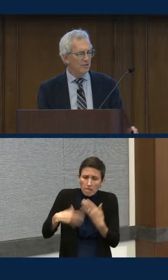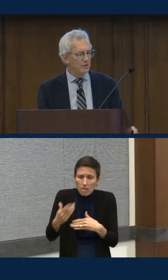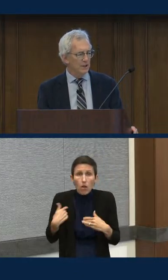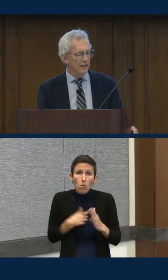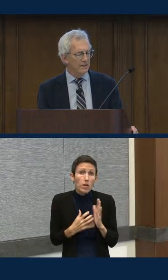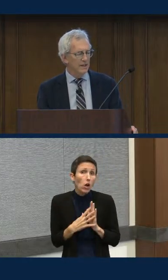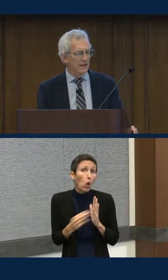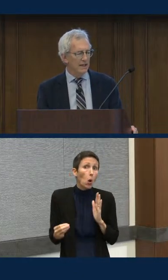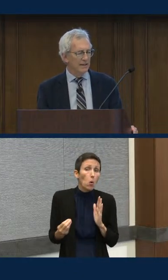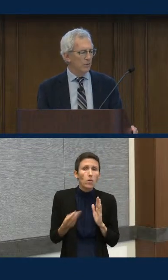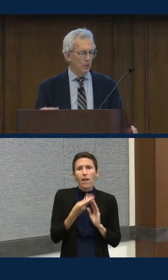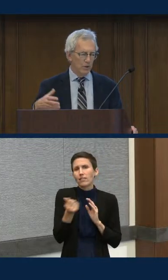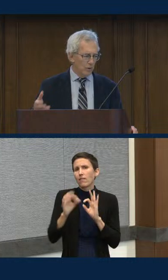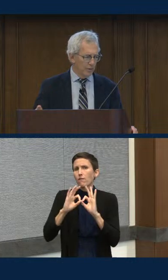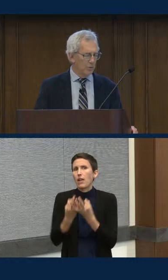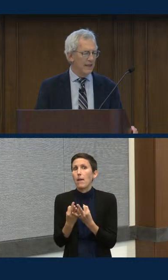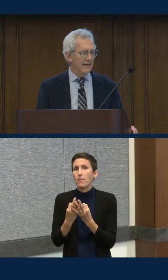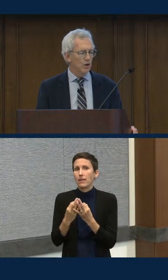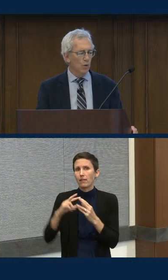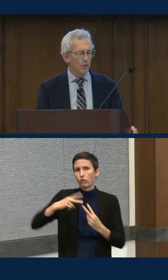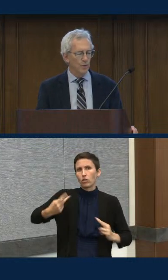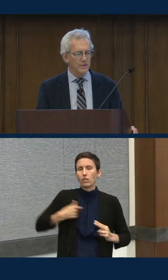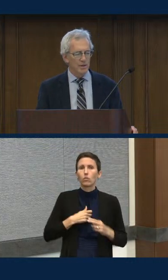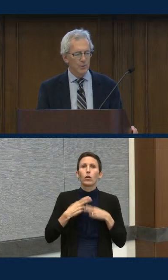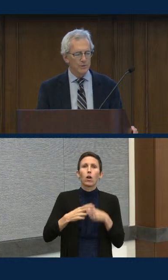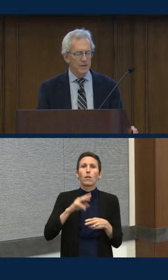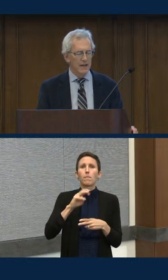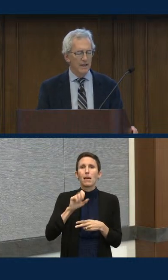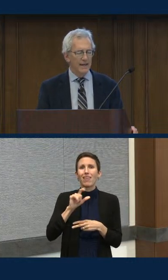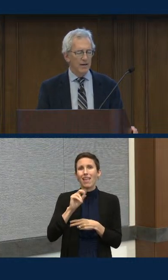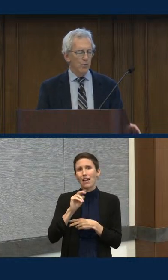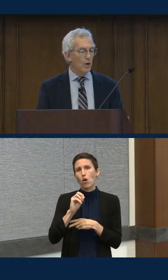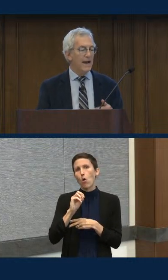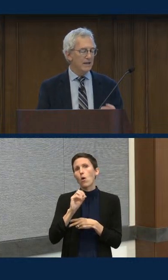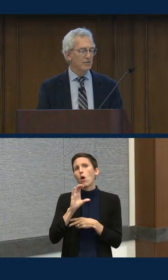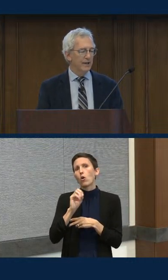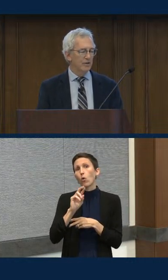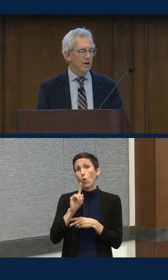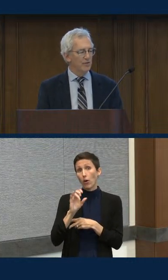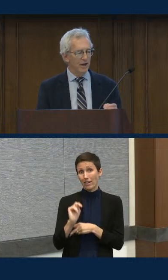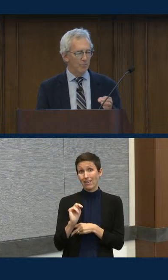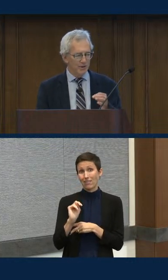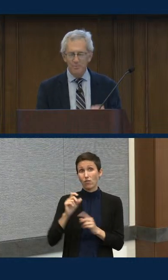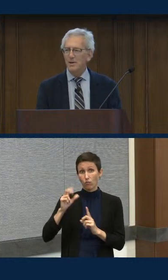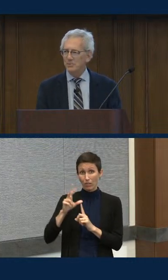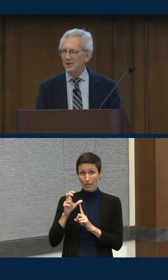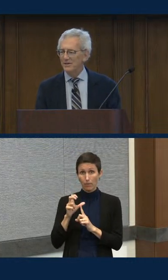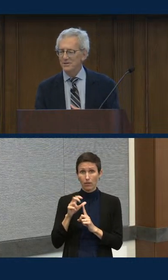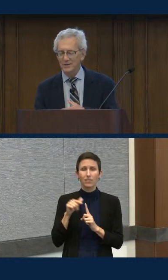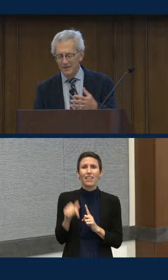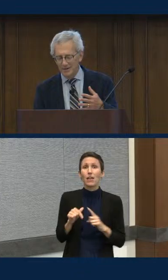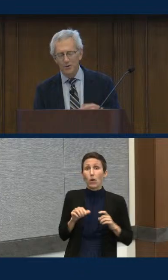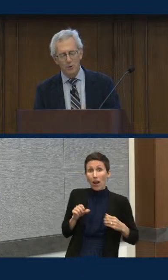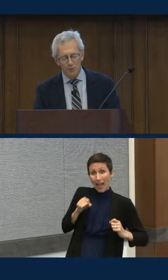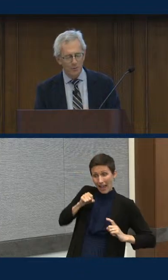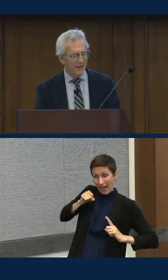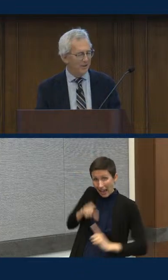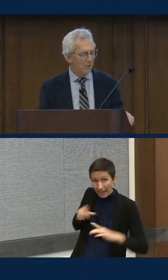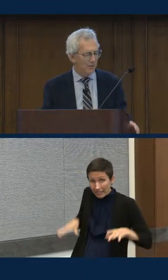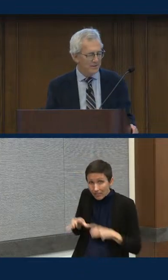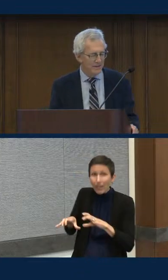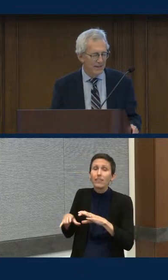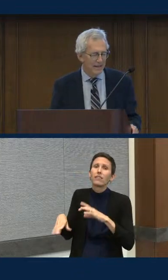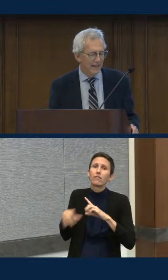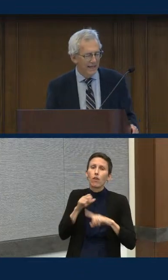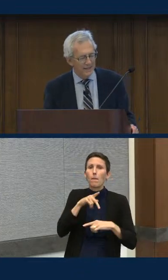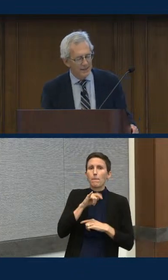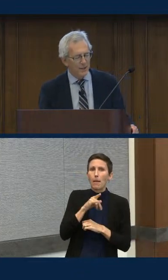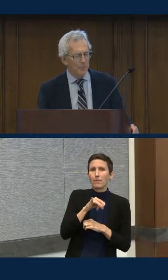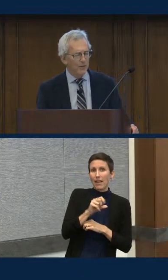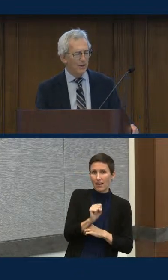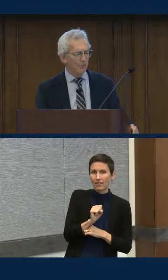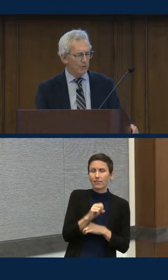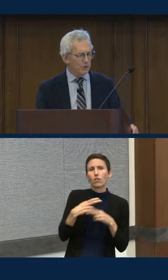family of genes we called the